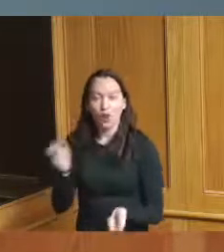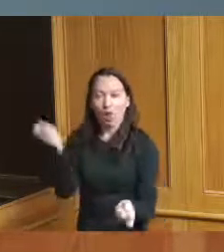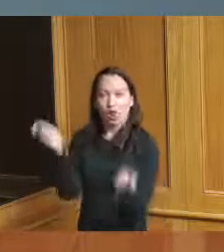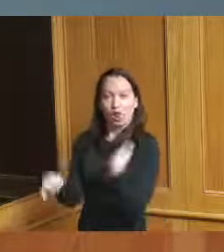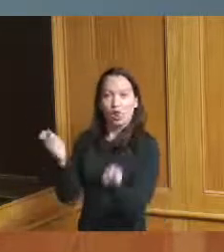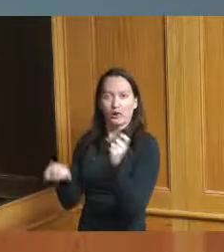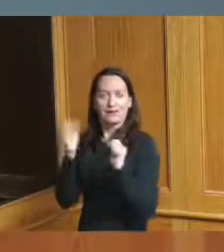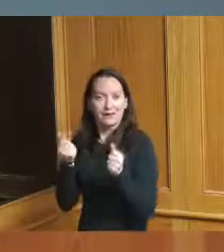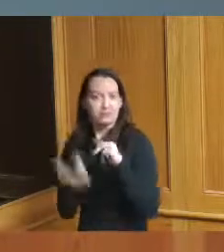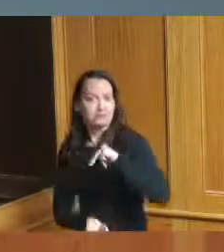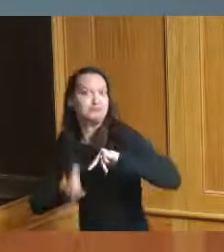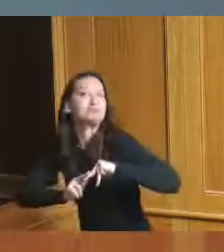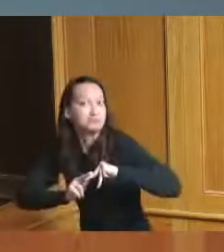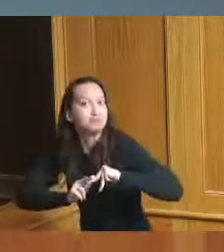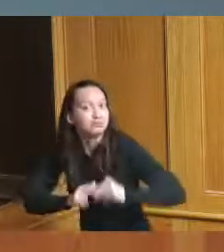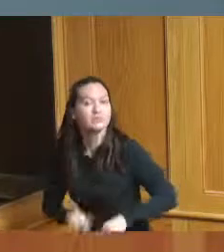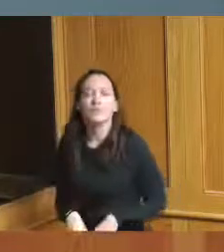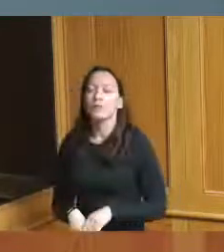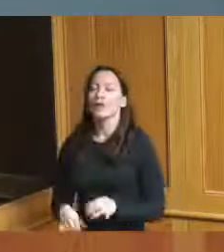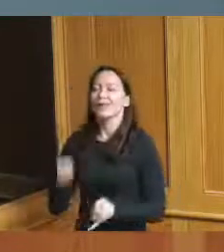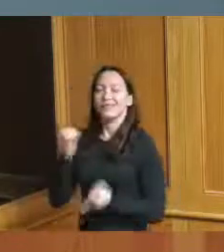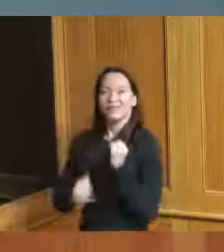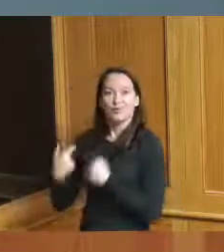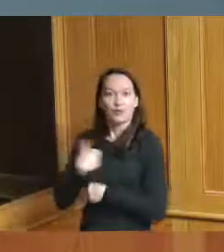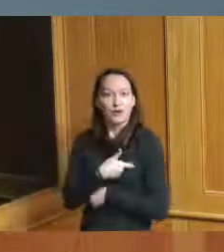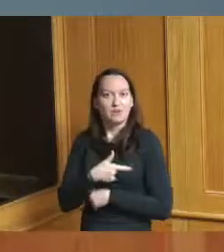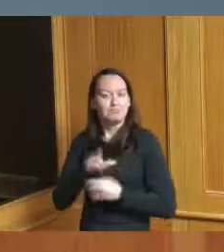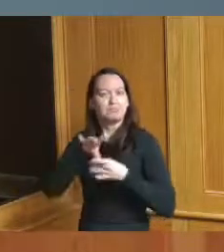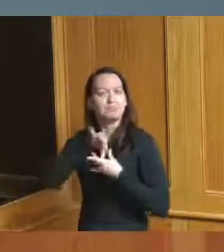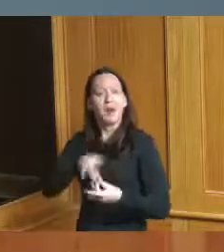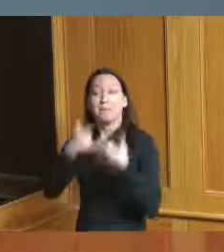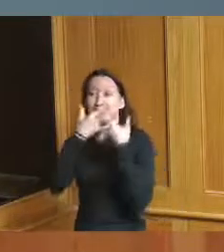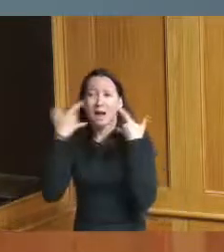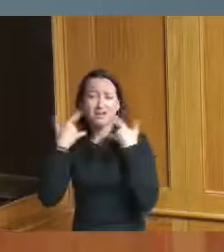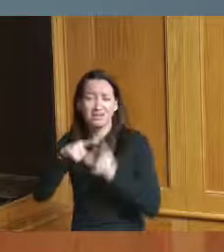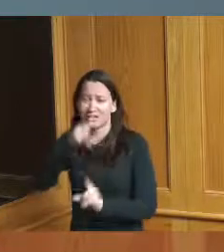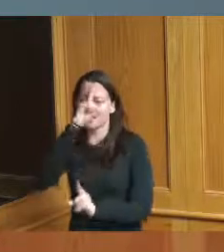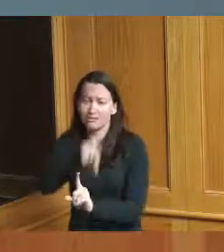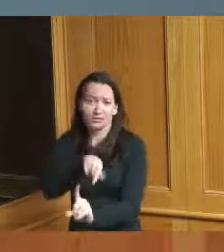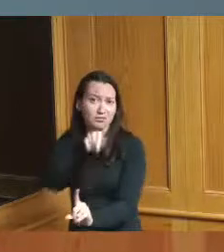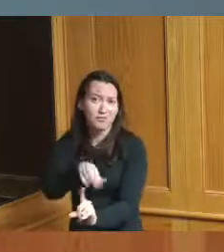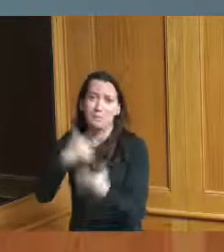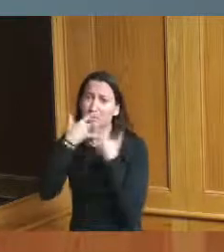number so and then lastly as it relates to mass I think the main thing about mass is to keep them on